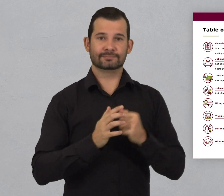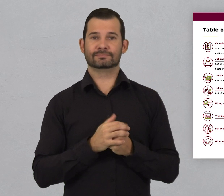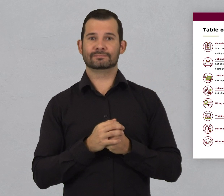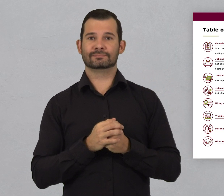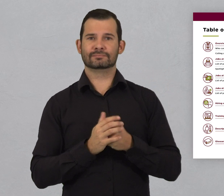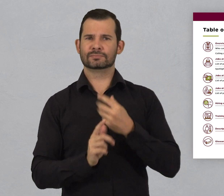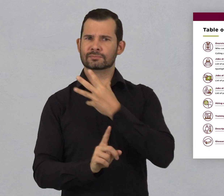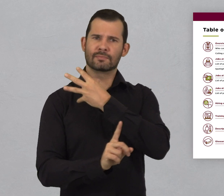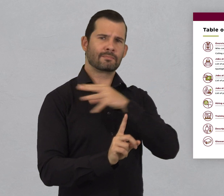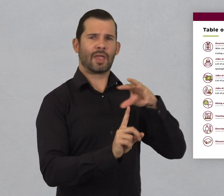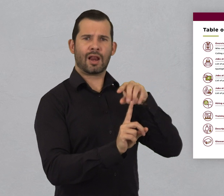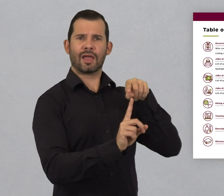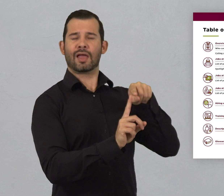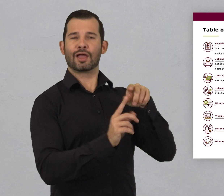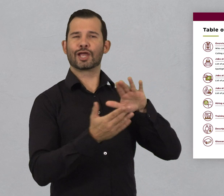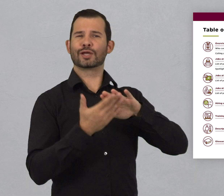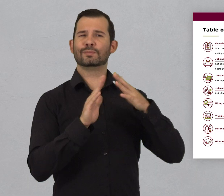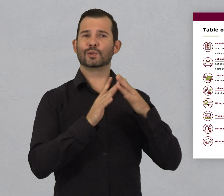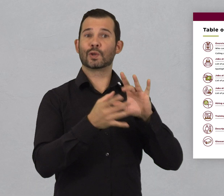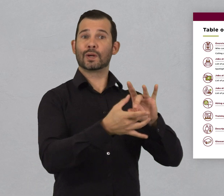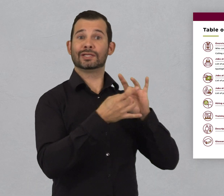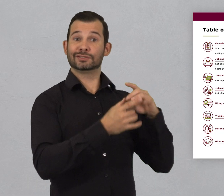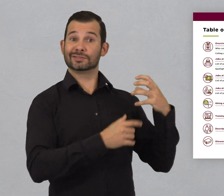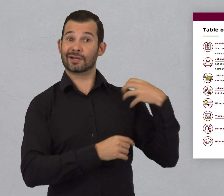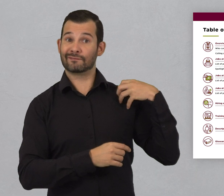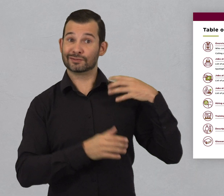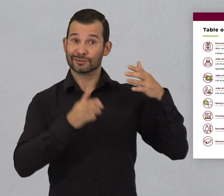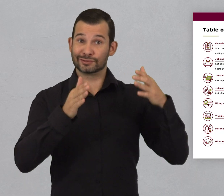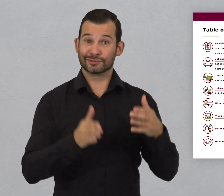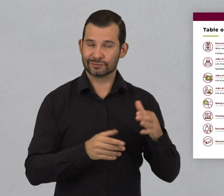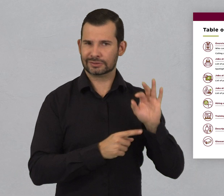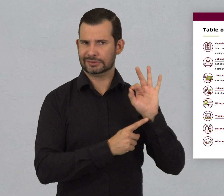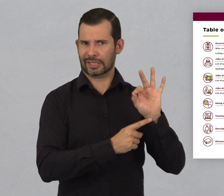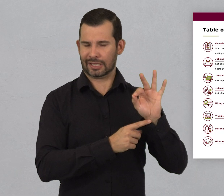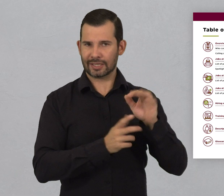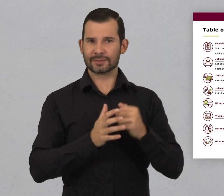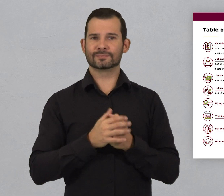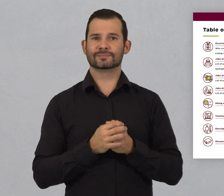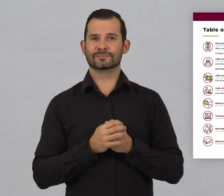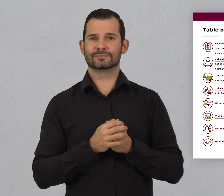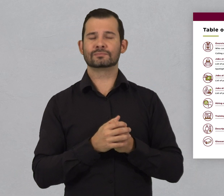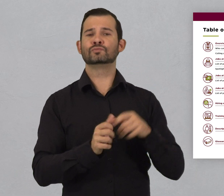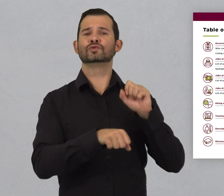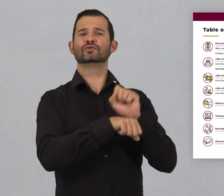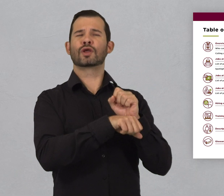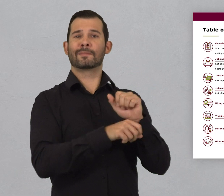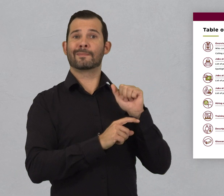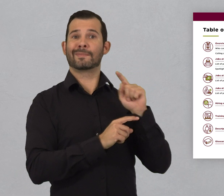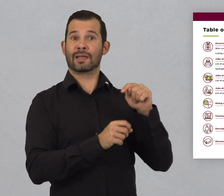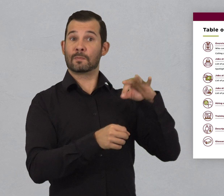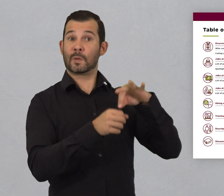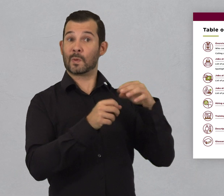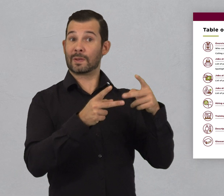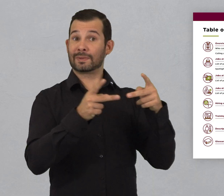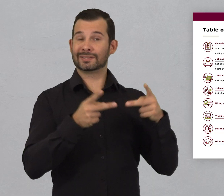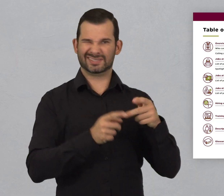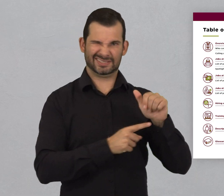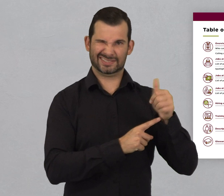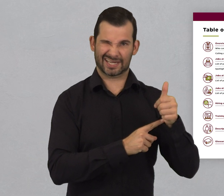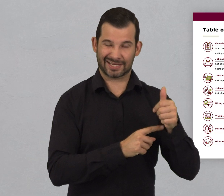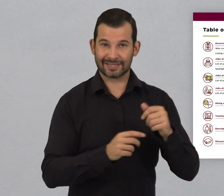Spotlight on community relations officers 9 Jobs at polling places 10